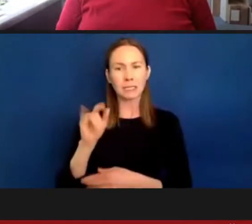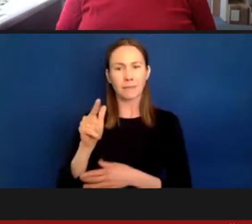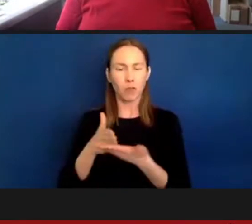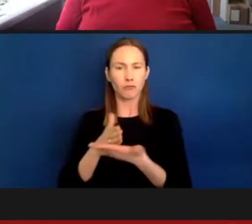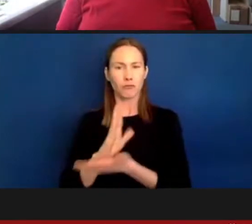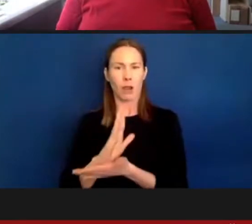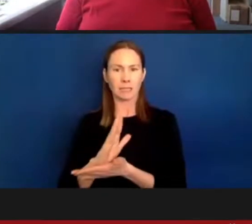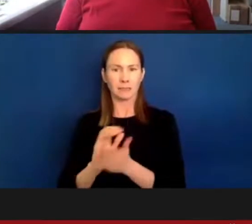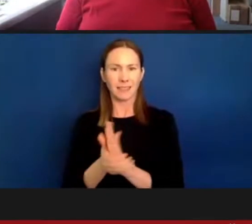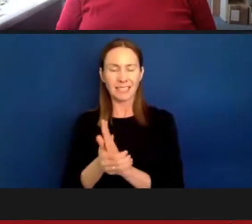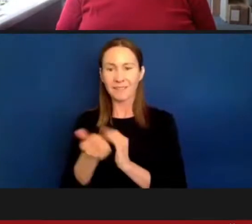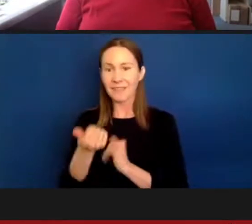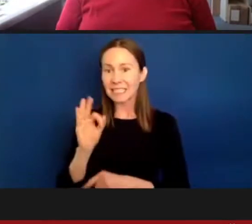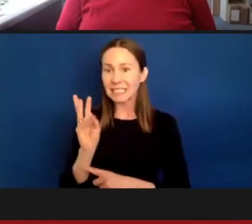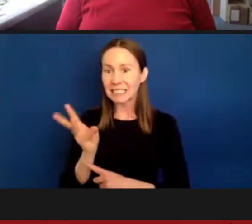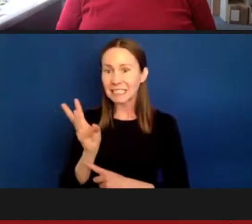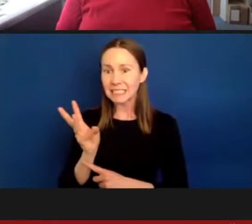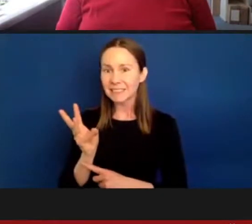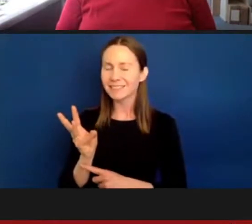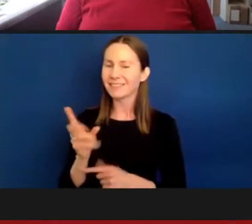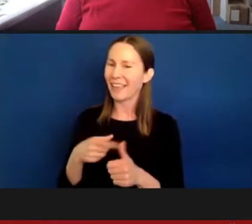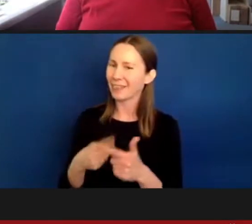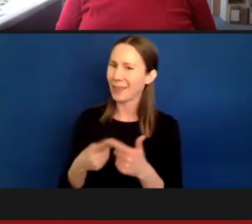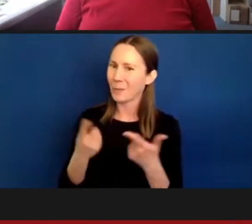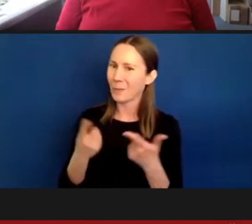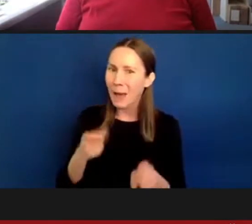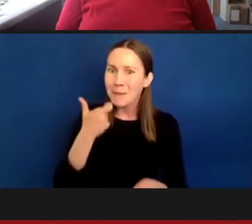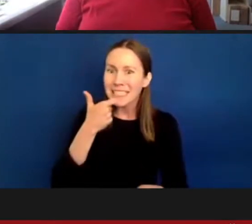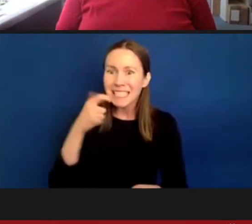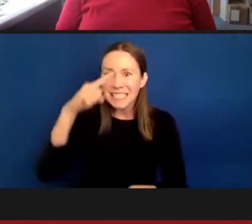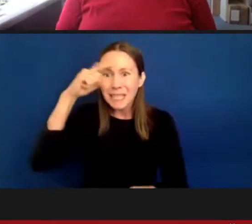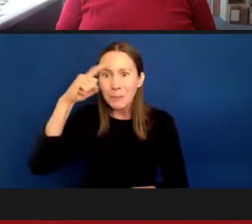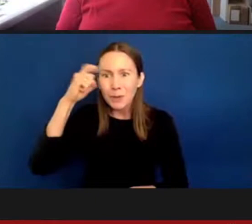look what happened in the summer that the pandemic started with George Floyd and many